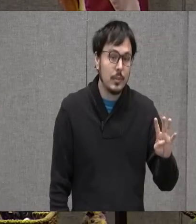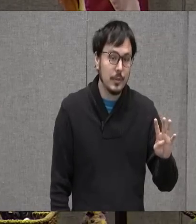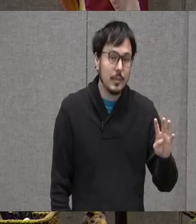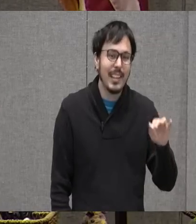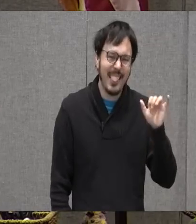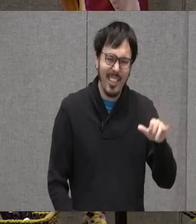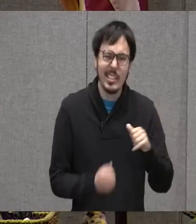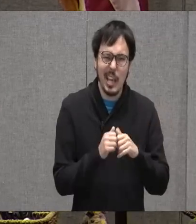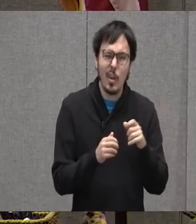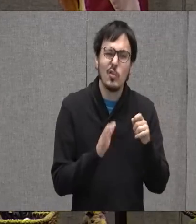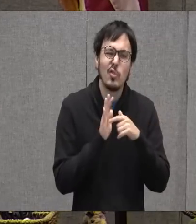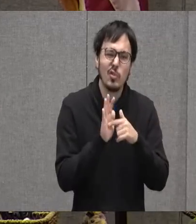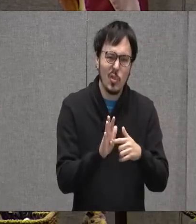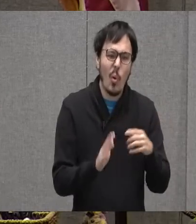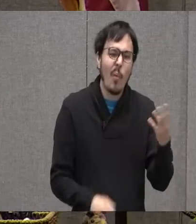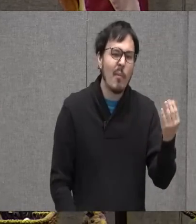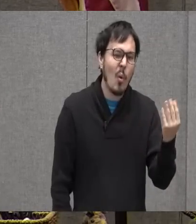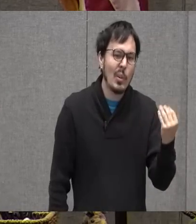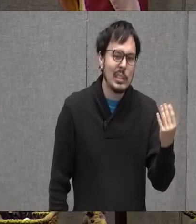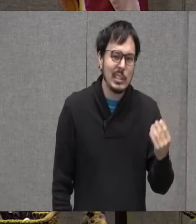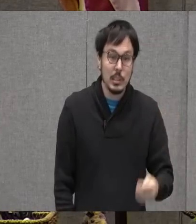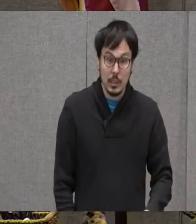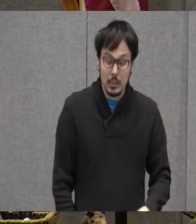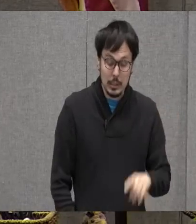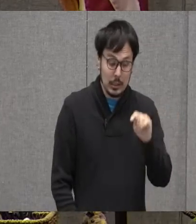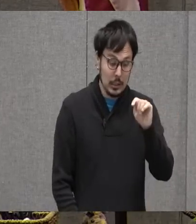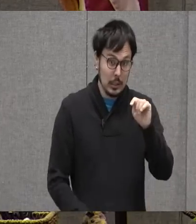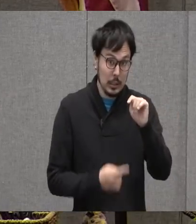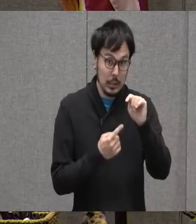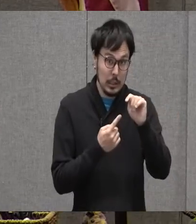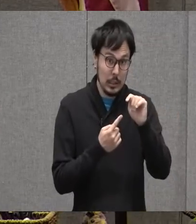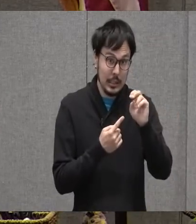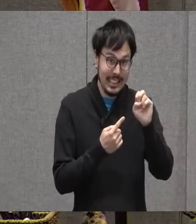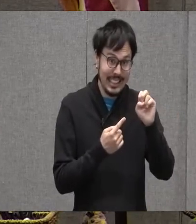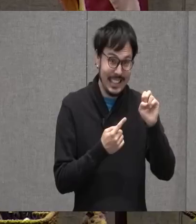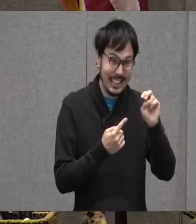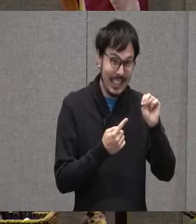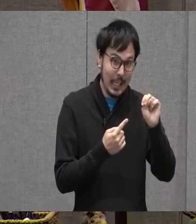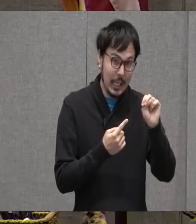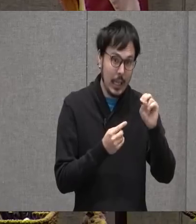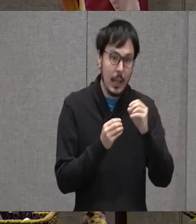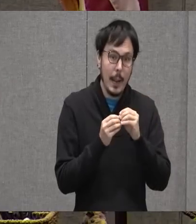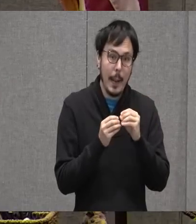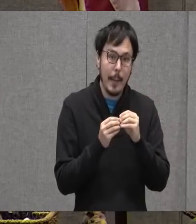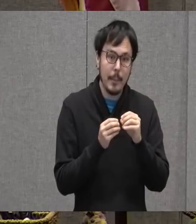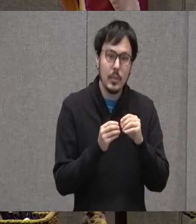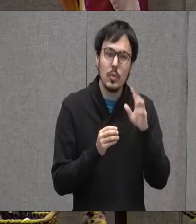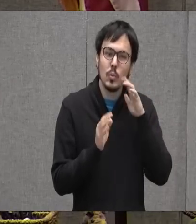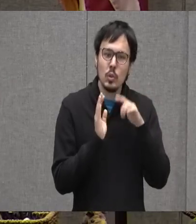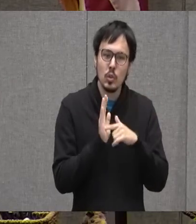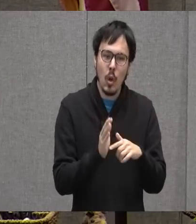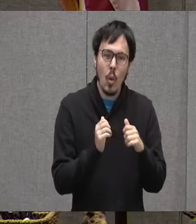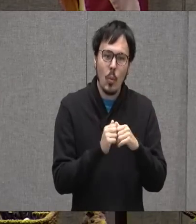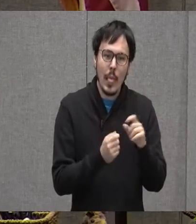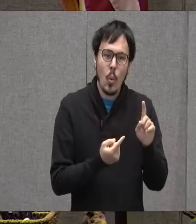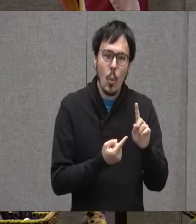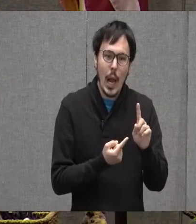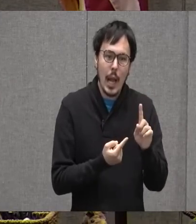Remember all teen numbers start with one. So 14, how many more do I need to count?